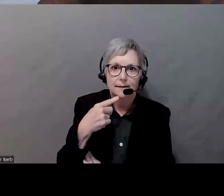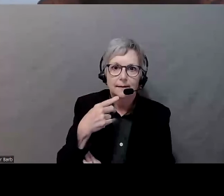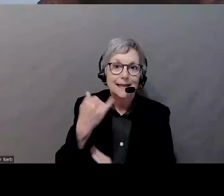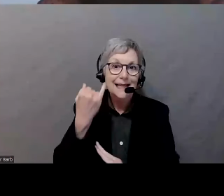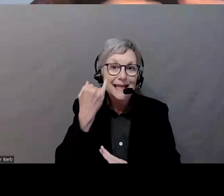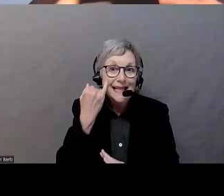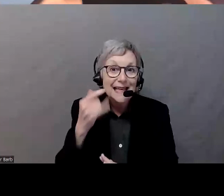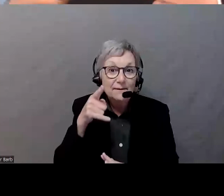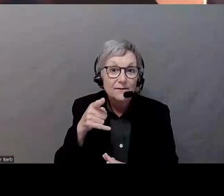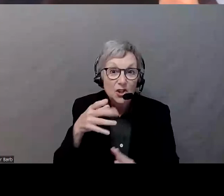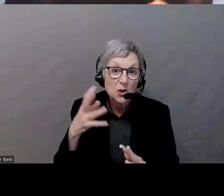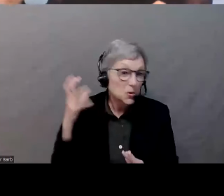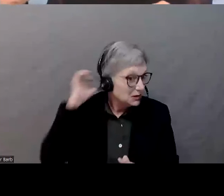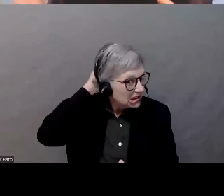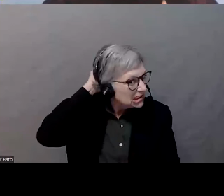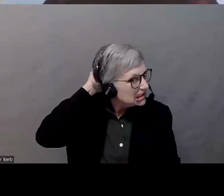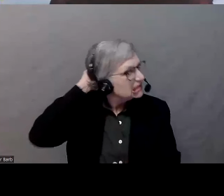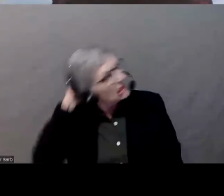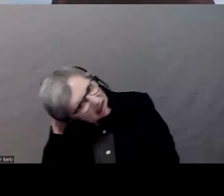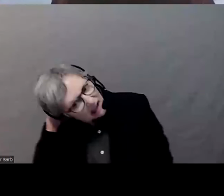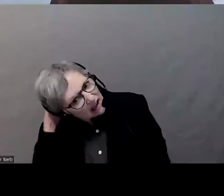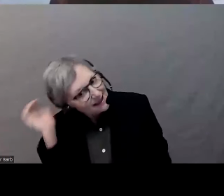YESTERDAY AND TODAY WHEN YOU ARE POSTURING AND THREATENING AND